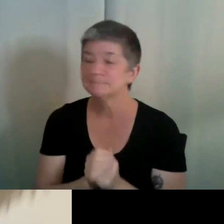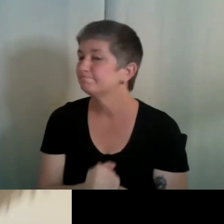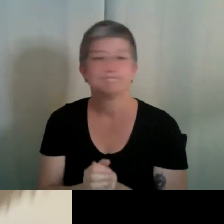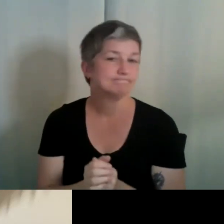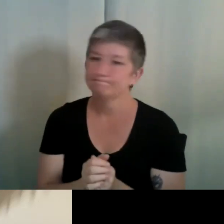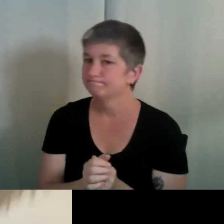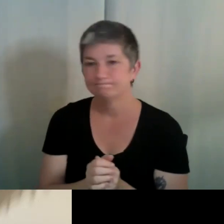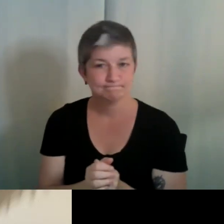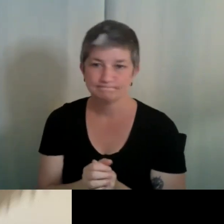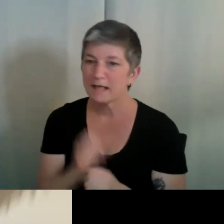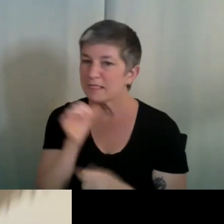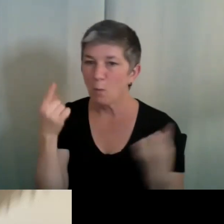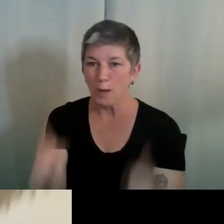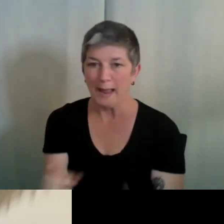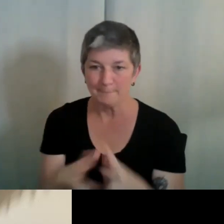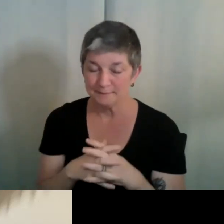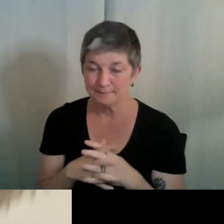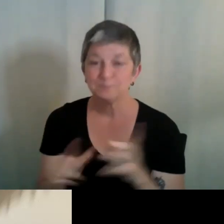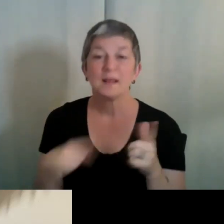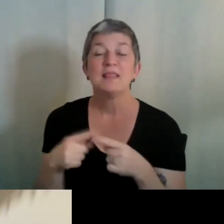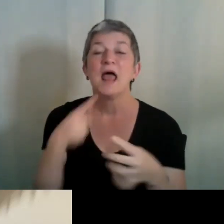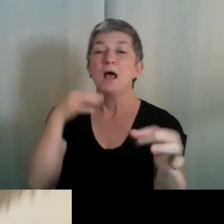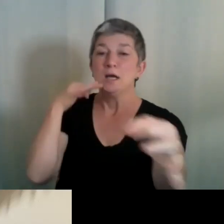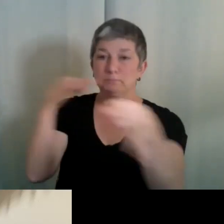to happen. And then I told them what they were going to do, I